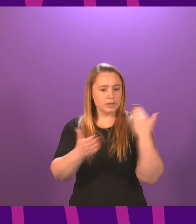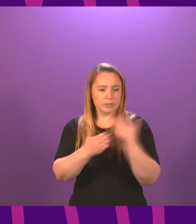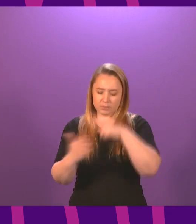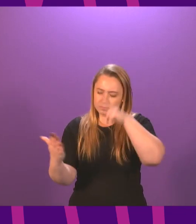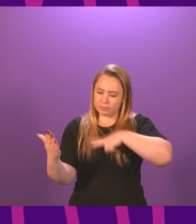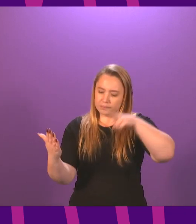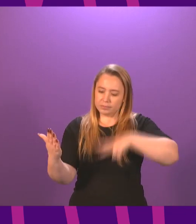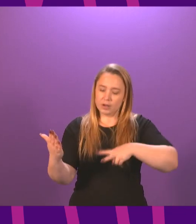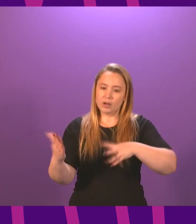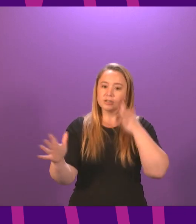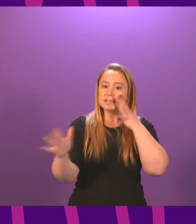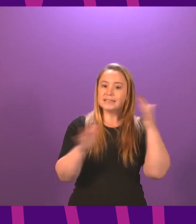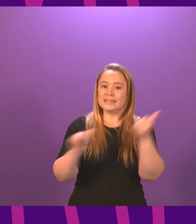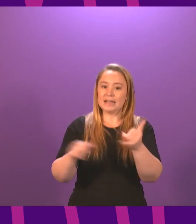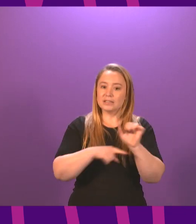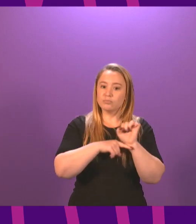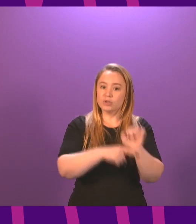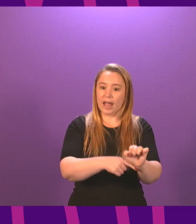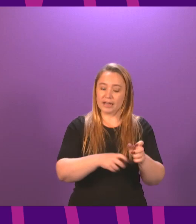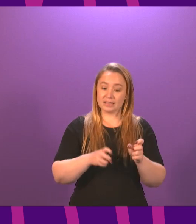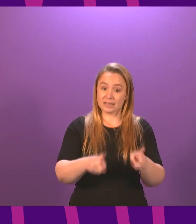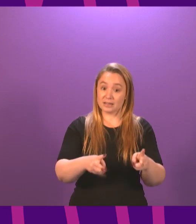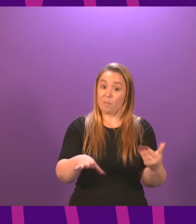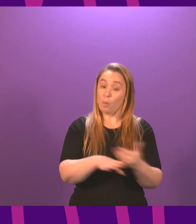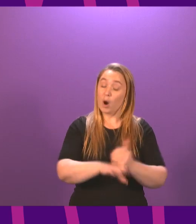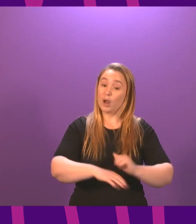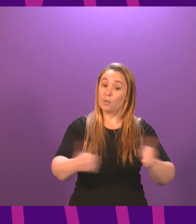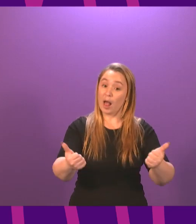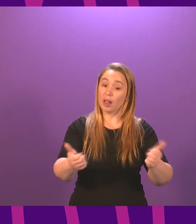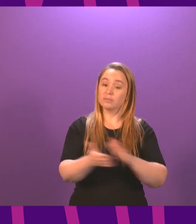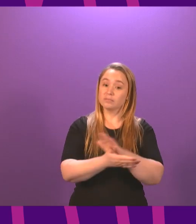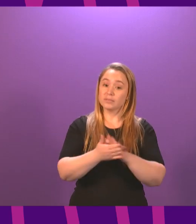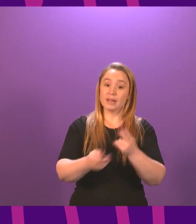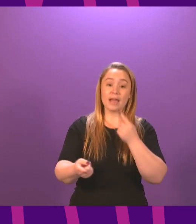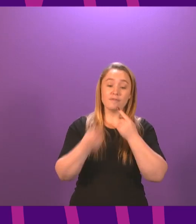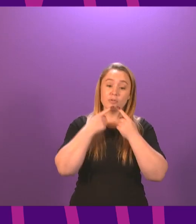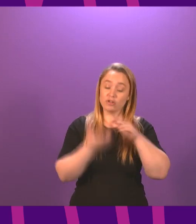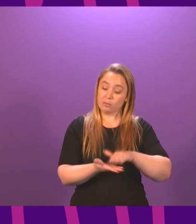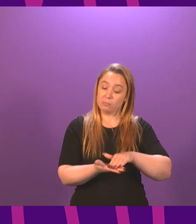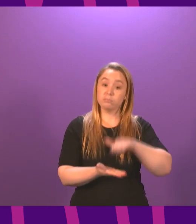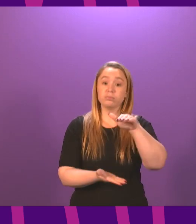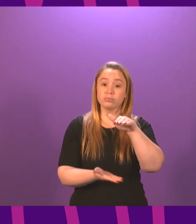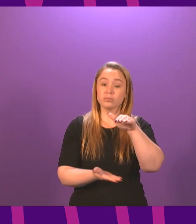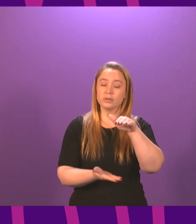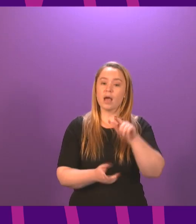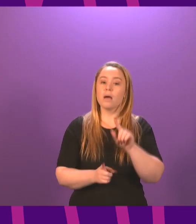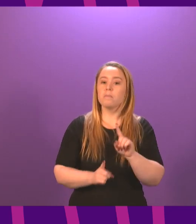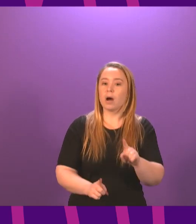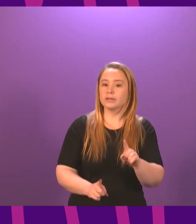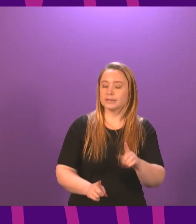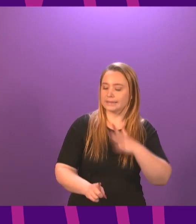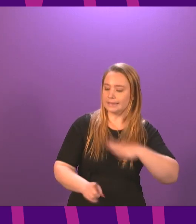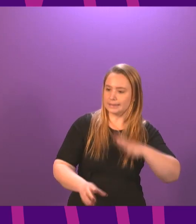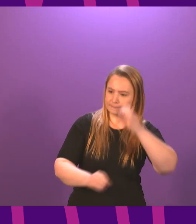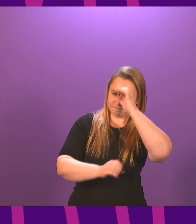can do that because test and protect and the tracing system are working well—we would not have that information if that were not the case. However, we need to better understand